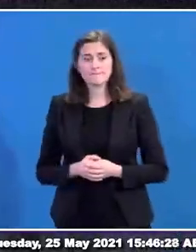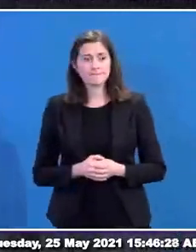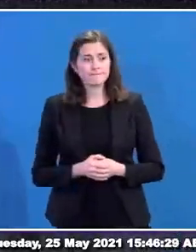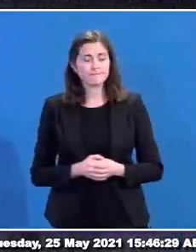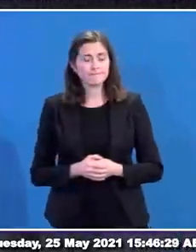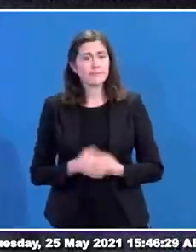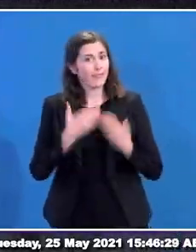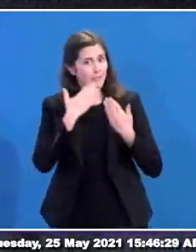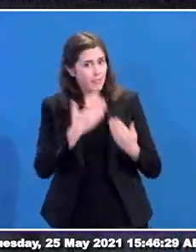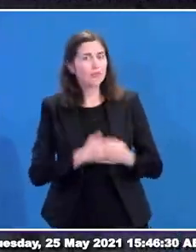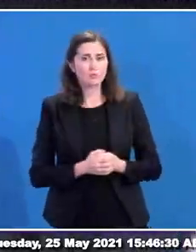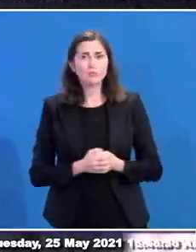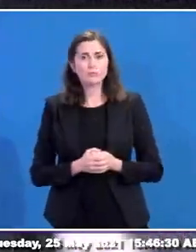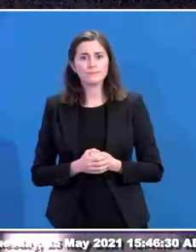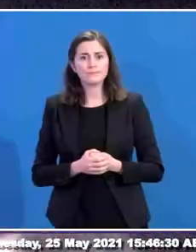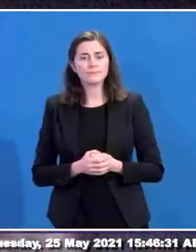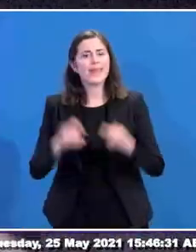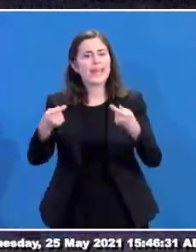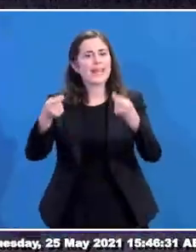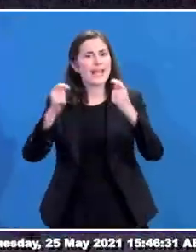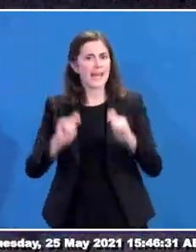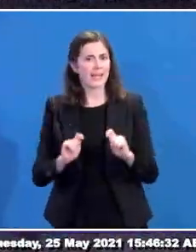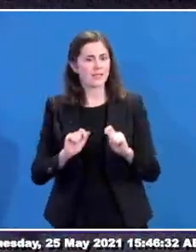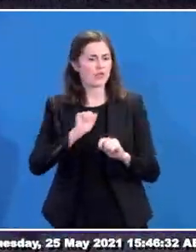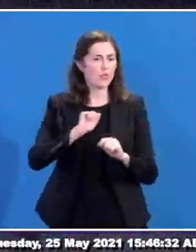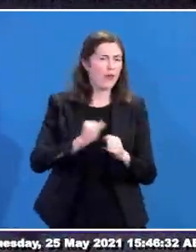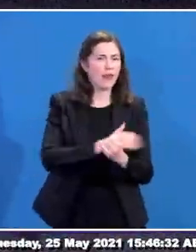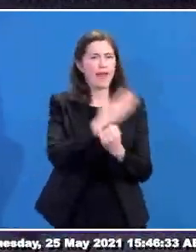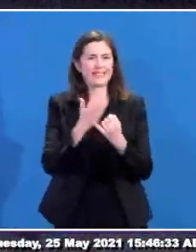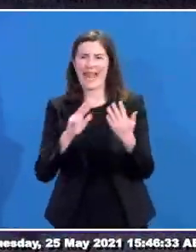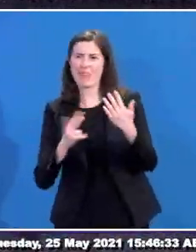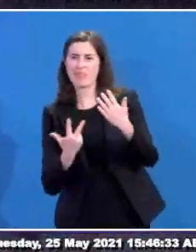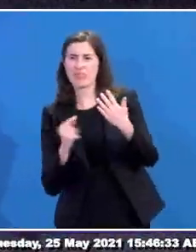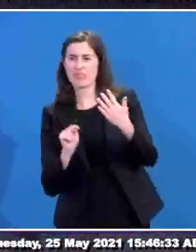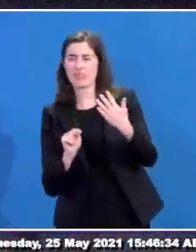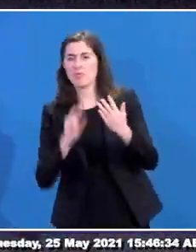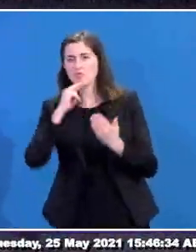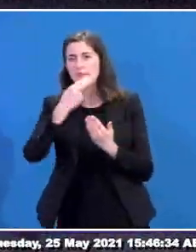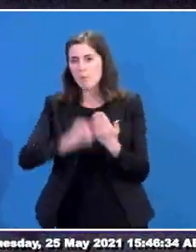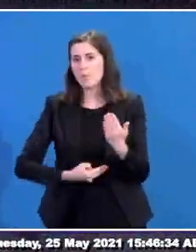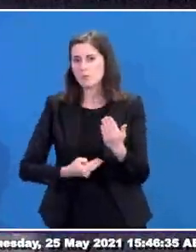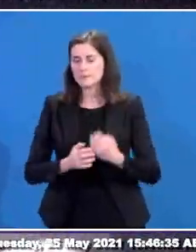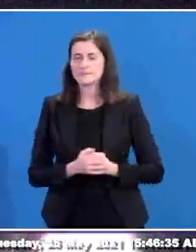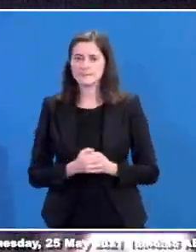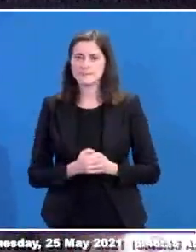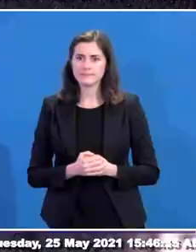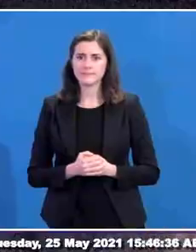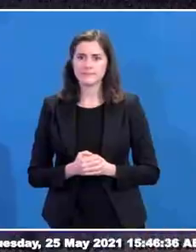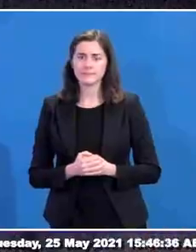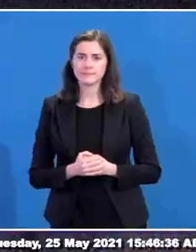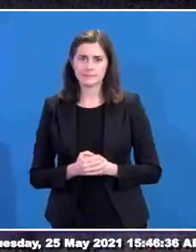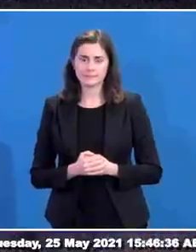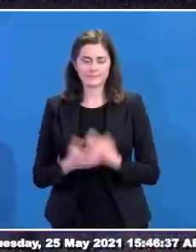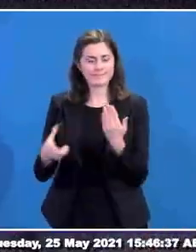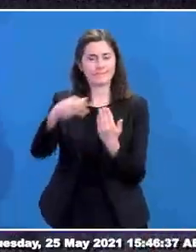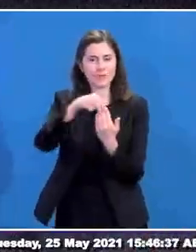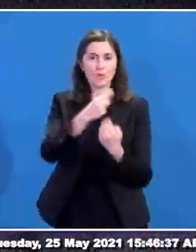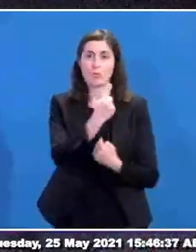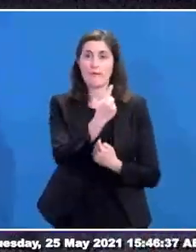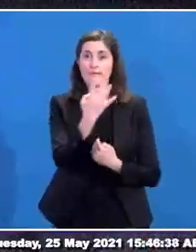Can I take you to your last report please, which is at tab 142 of the bundle.